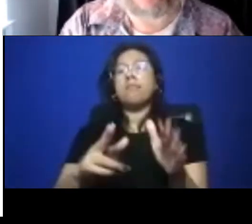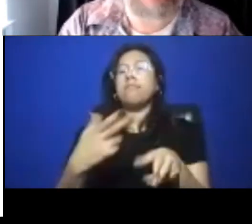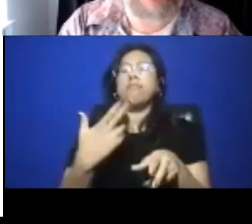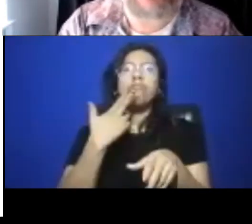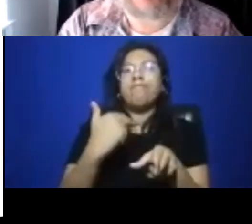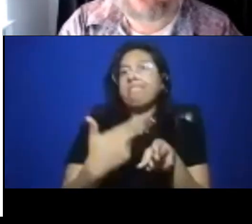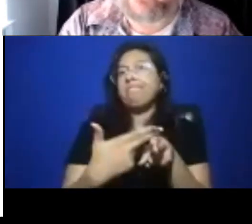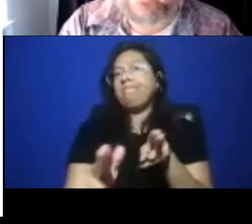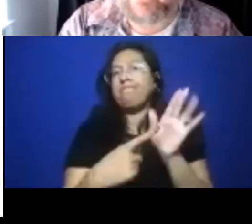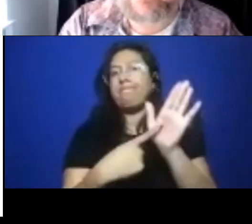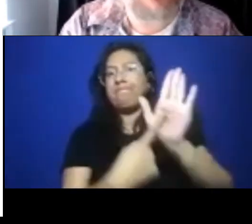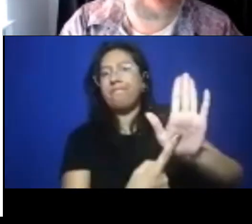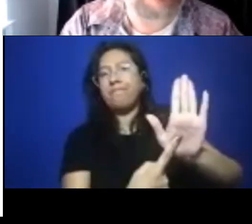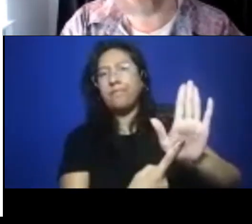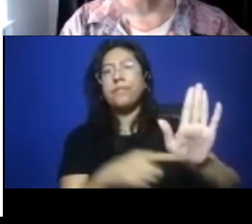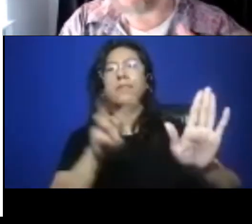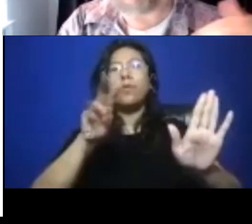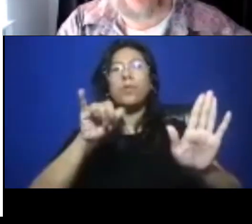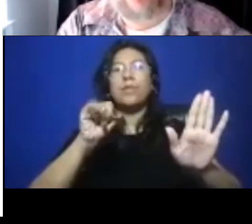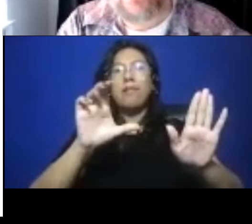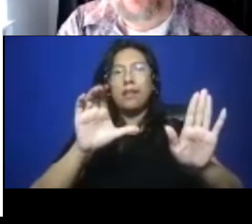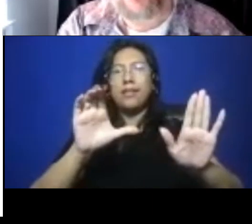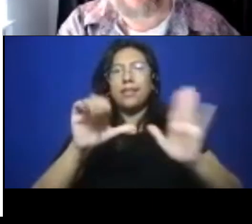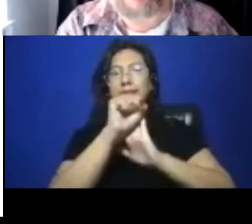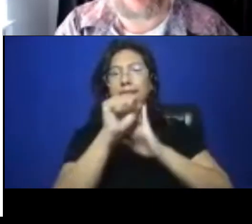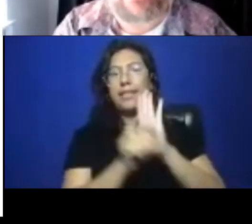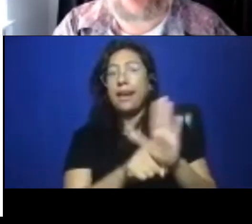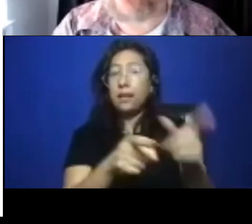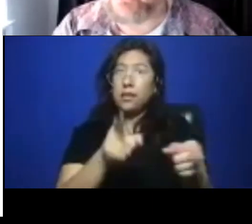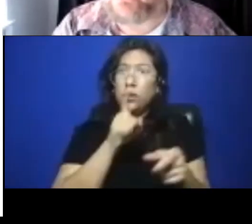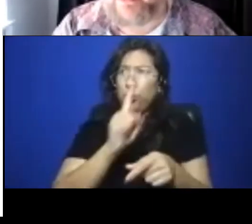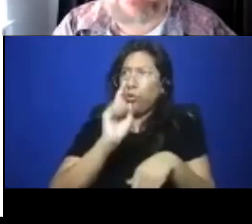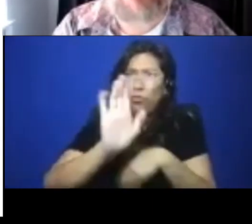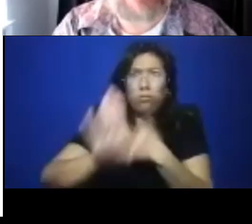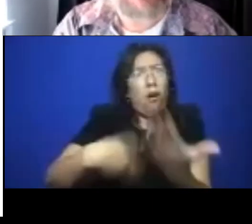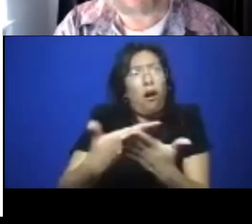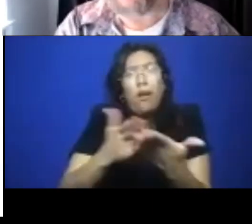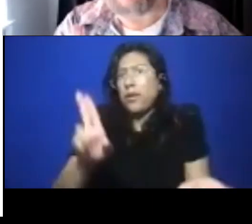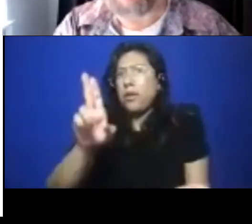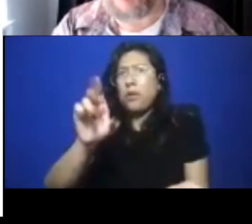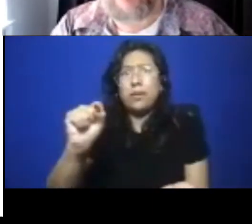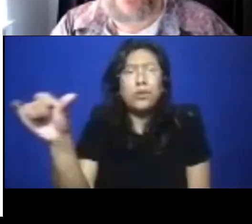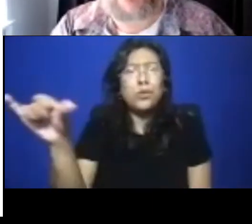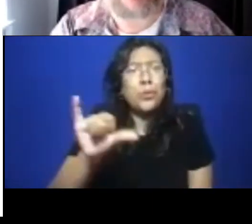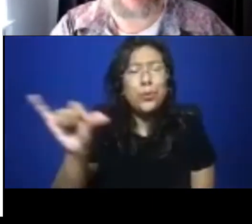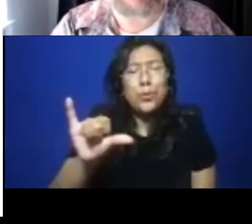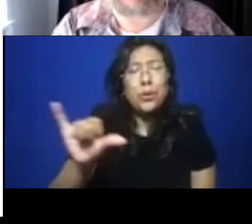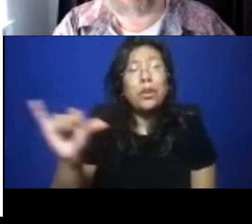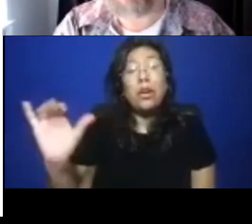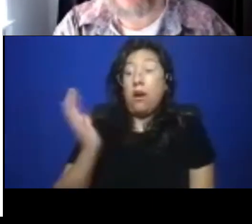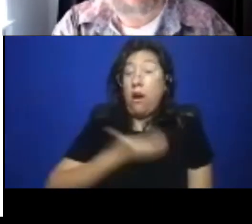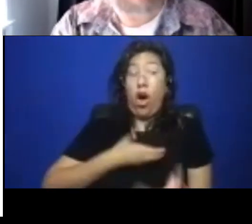that we did in Wisconsin, but it's very true across the country as well. So like in our survey in Wisconsin,